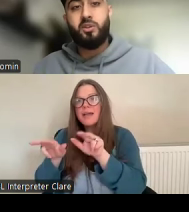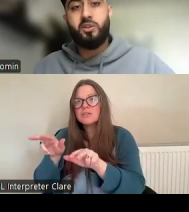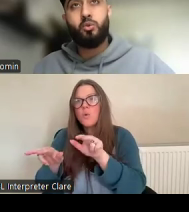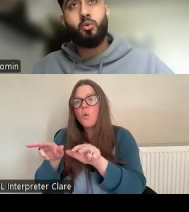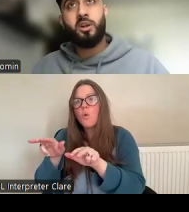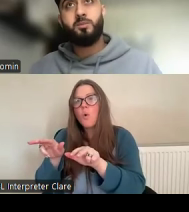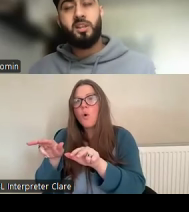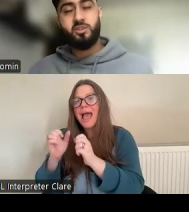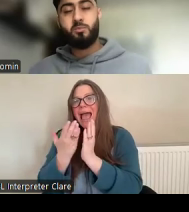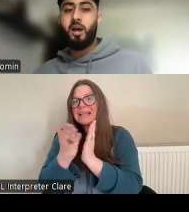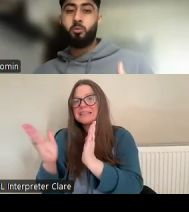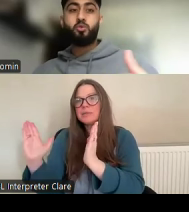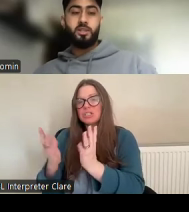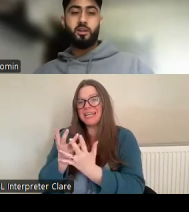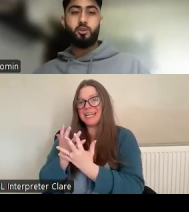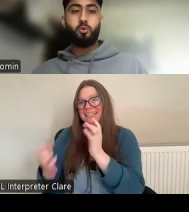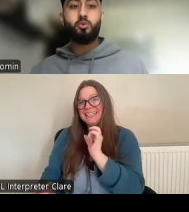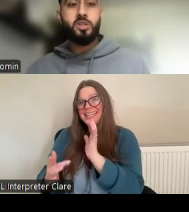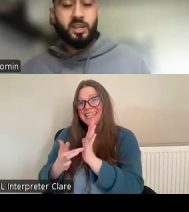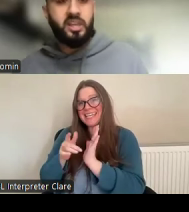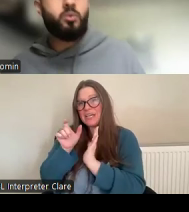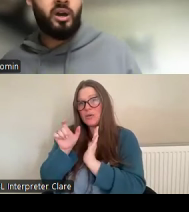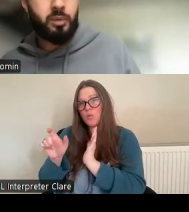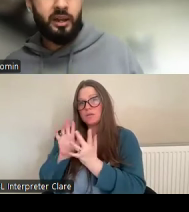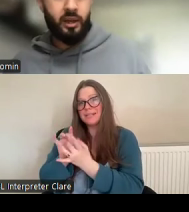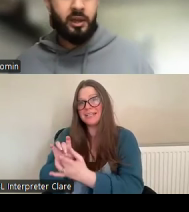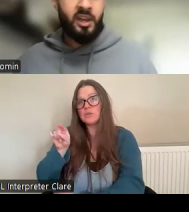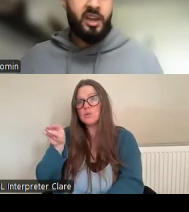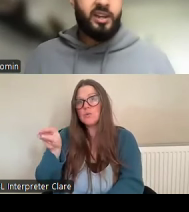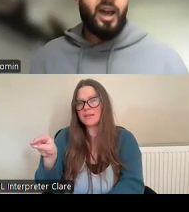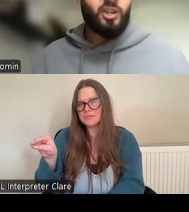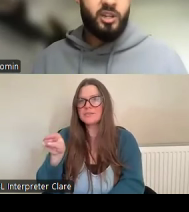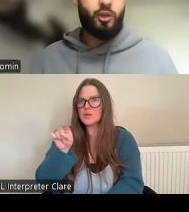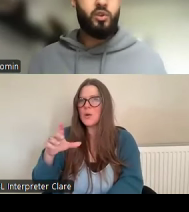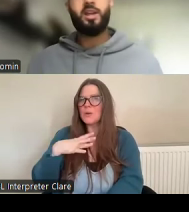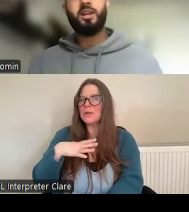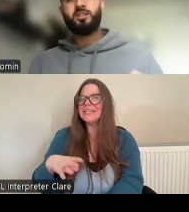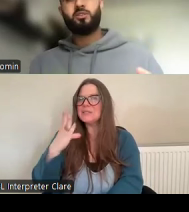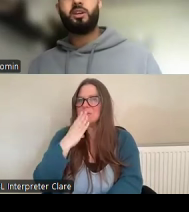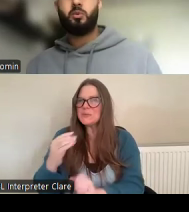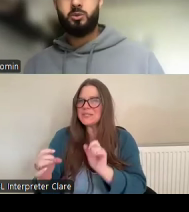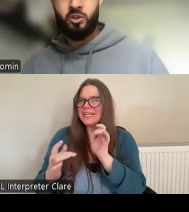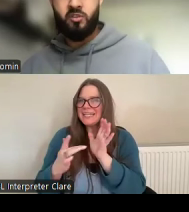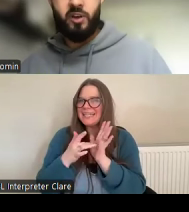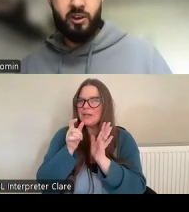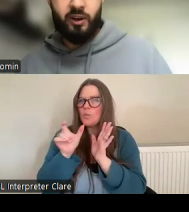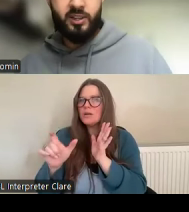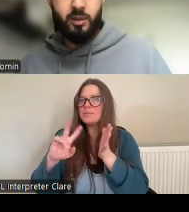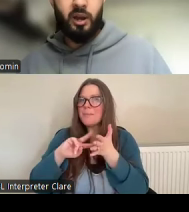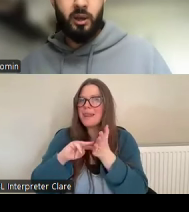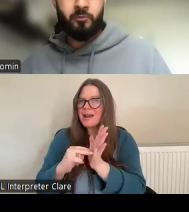you want to spend some time using that tool, using Keyword Planner to actually create lists of keywords which are very, very similar.